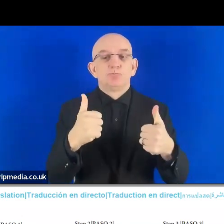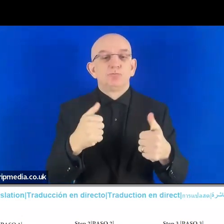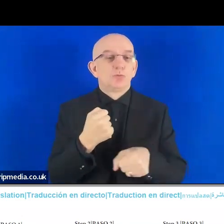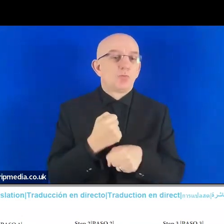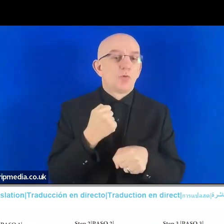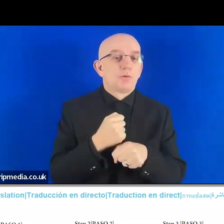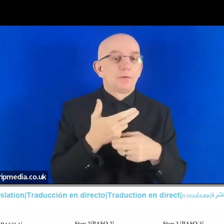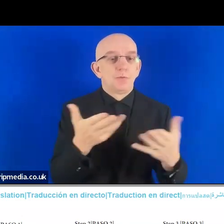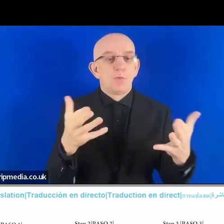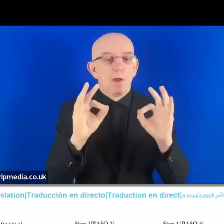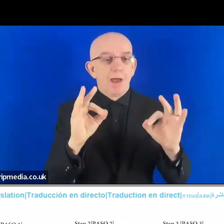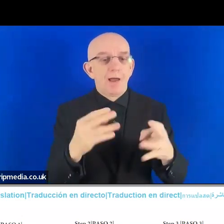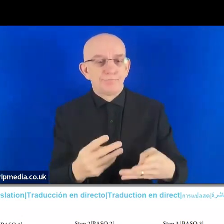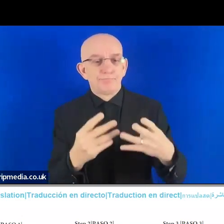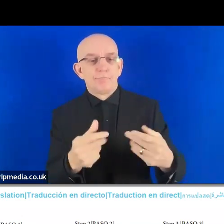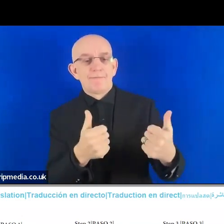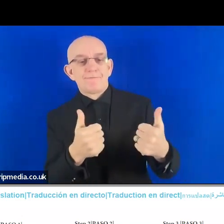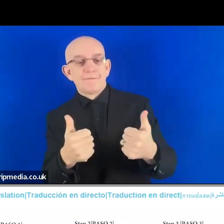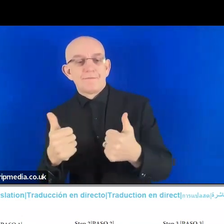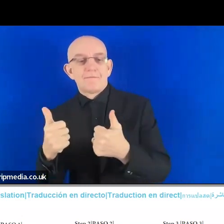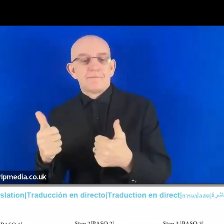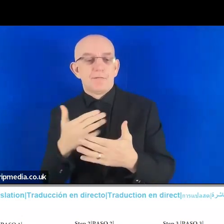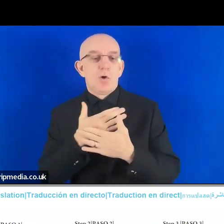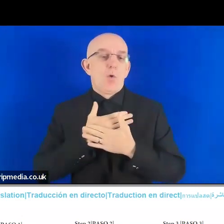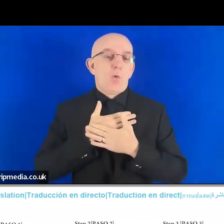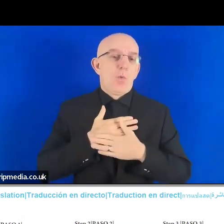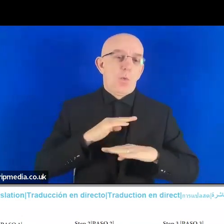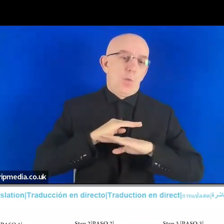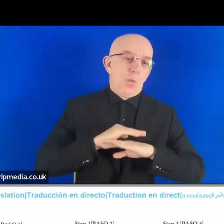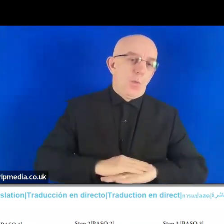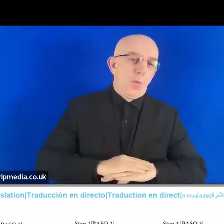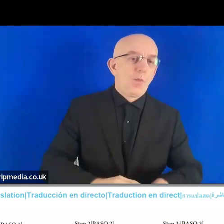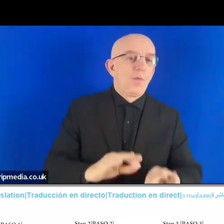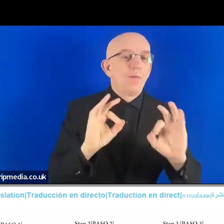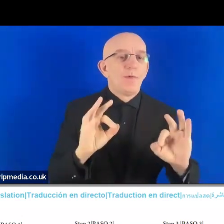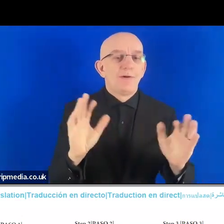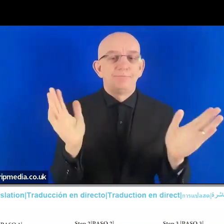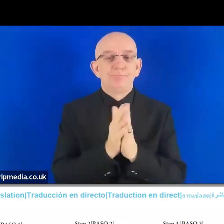Okay. Without a. Yeah. Awesome. Last time, it was not working.